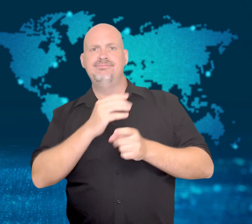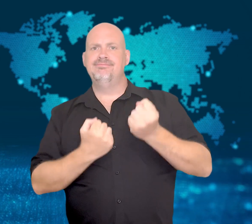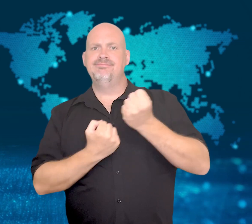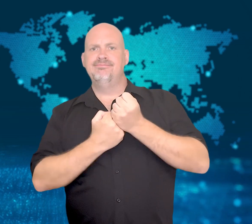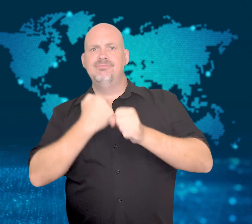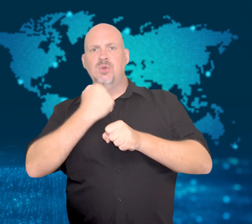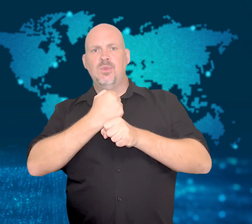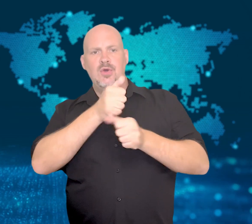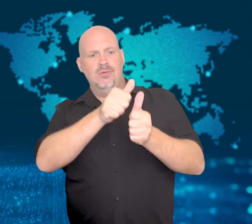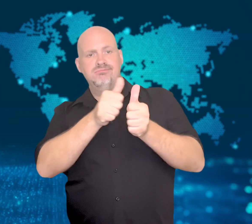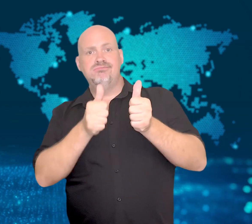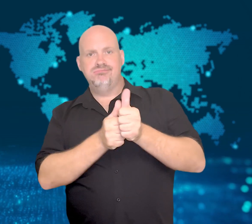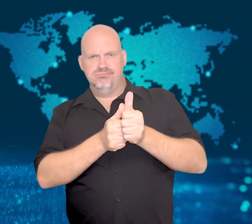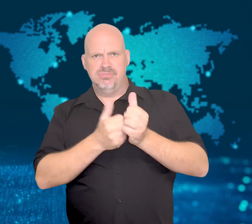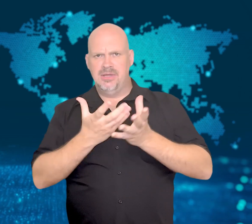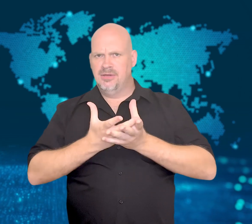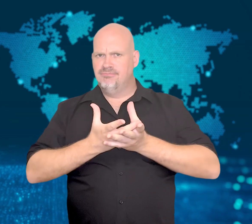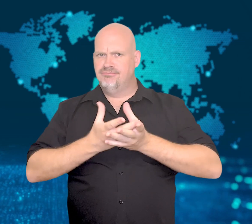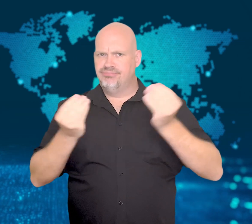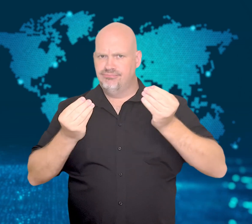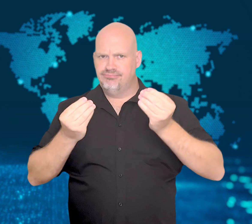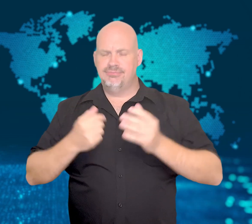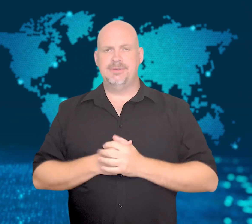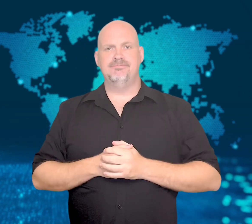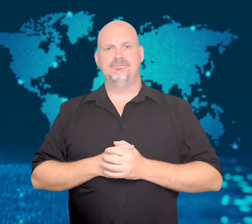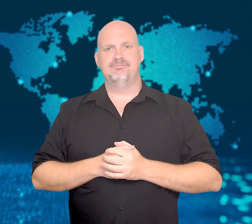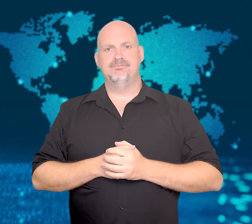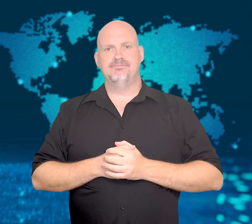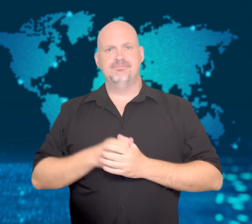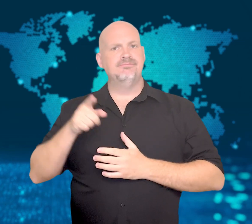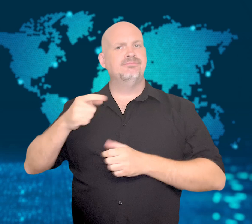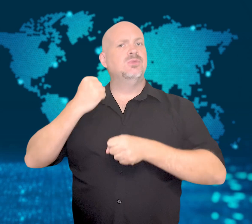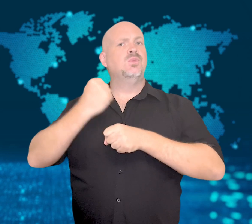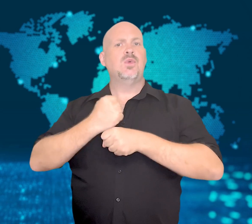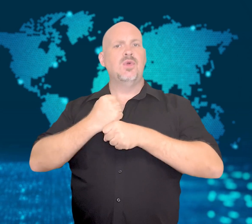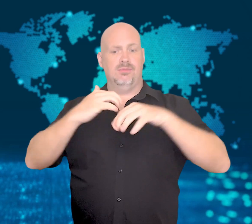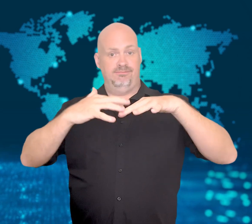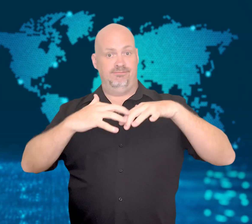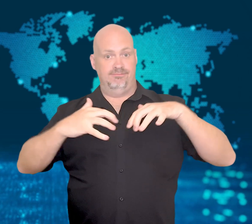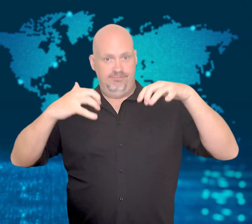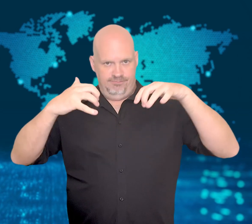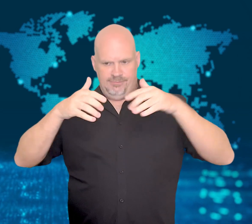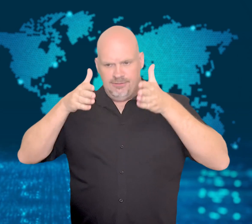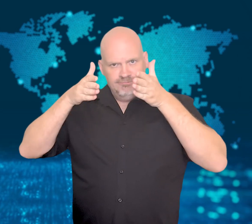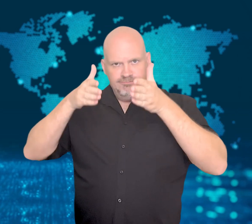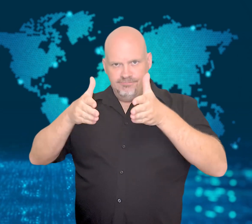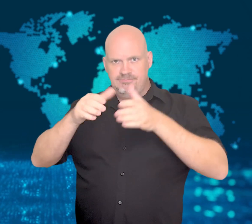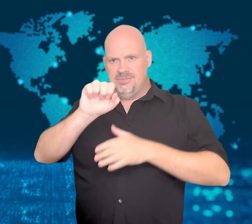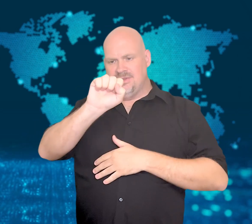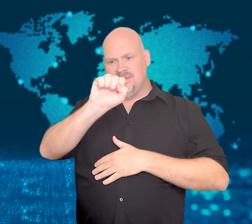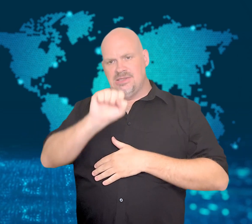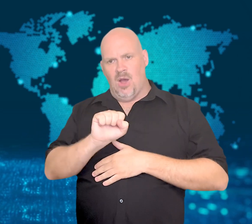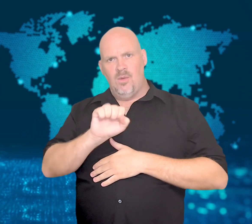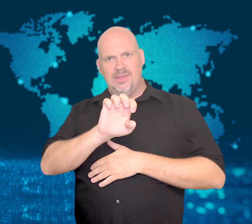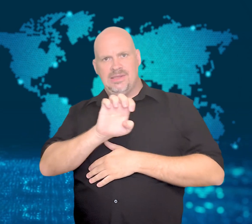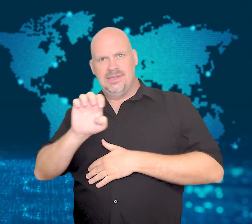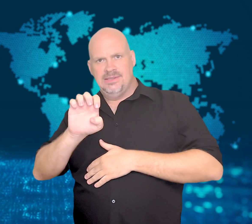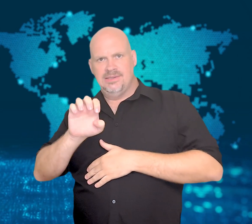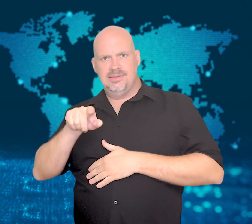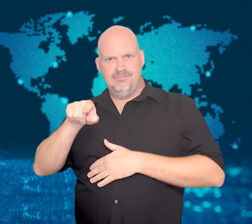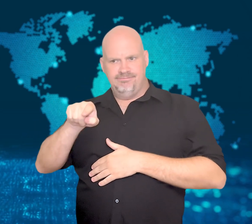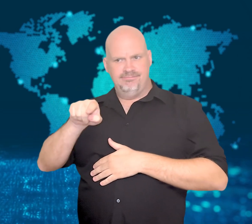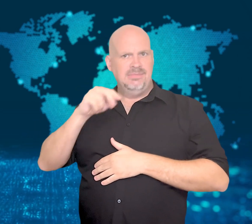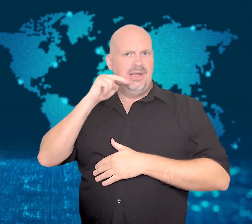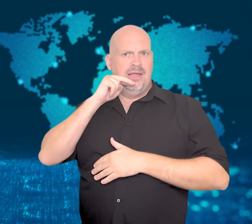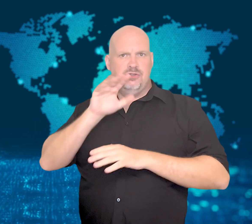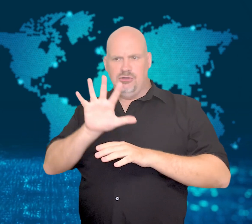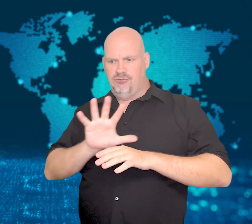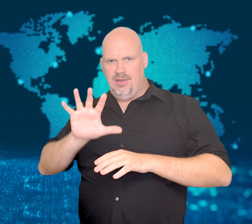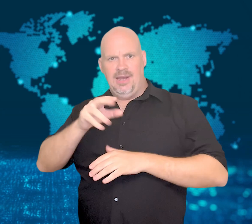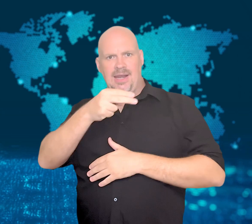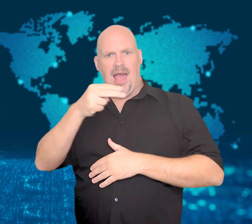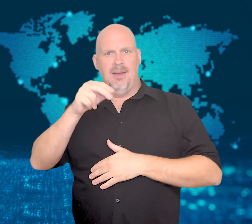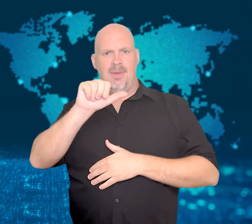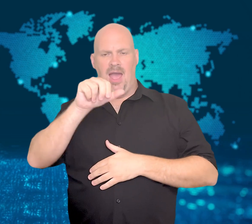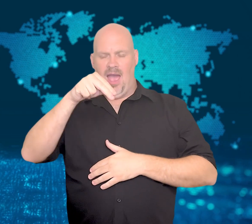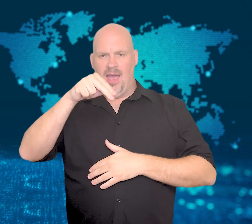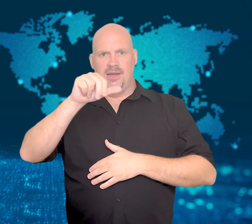He served in the assembly of the southeastern Nigeria state of Anambra.